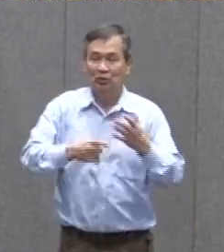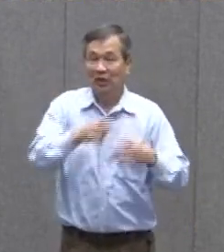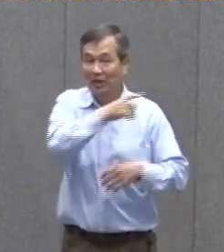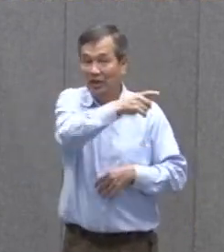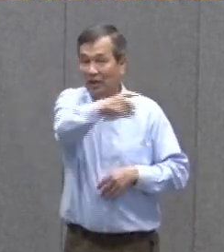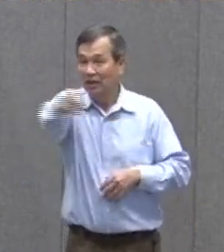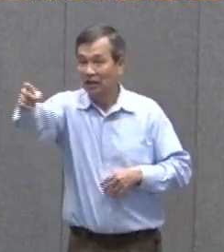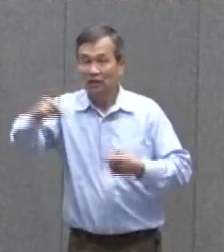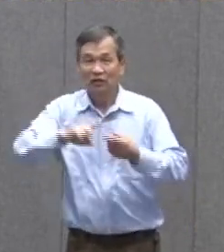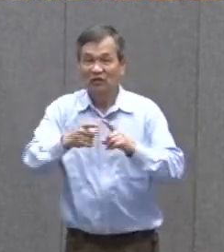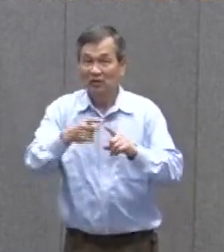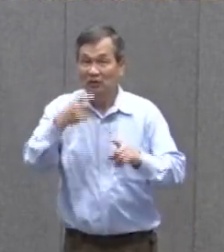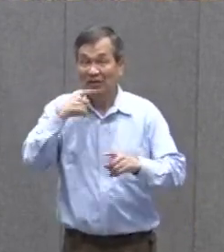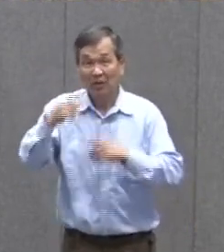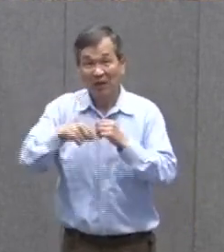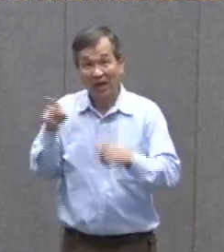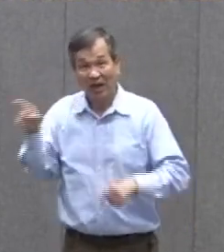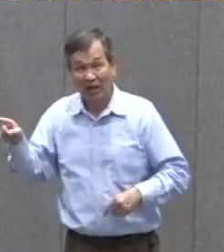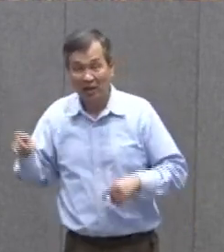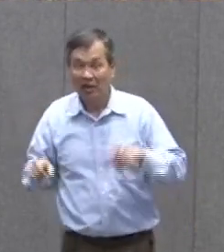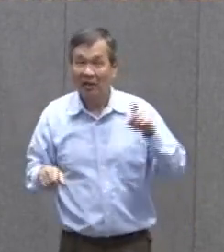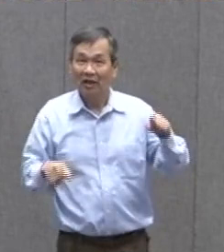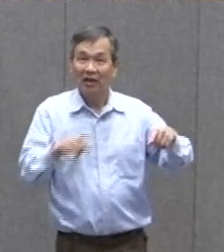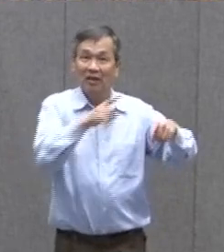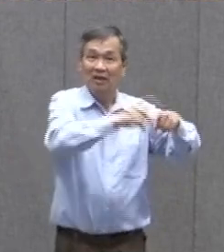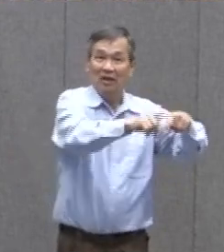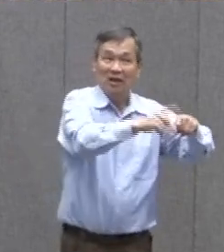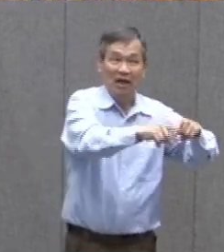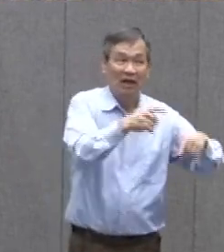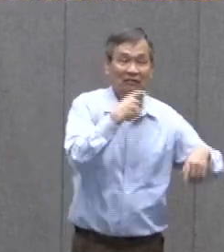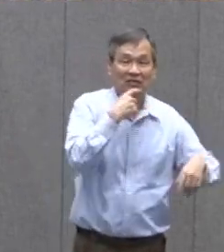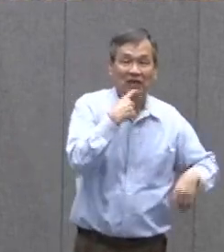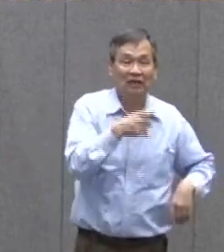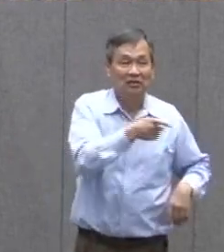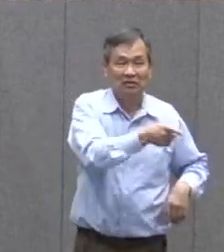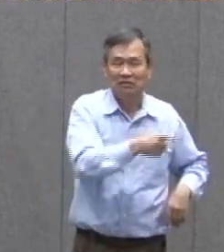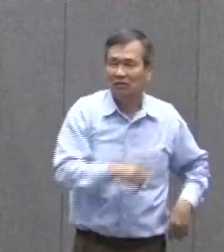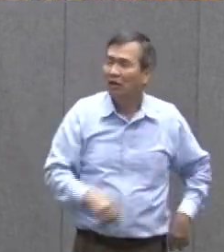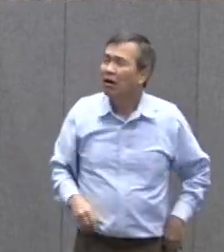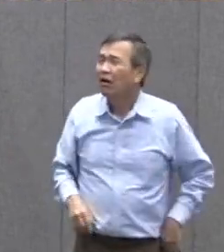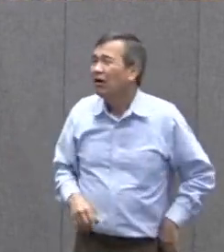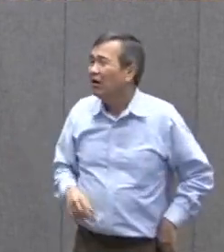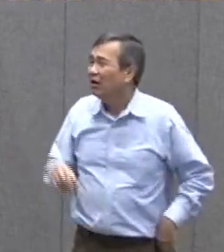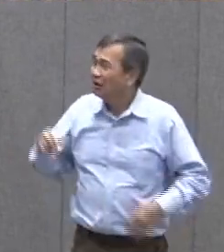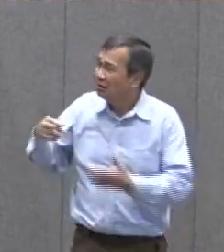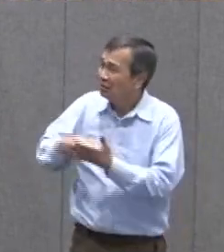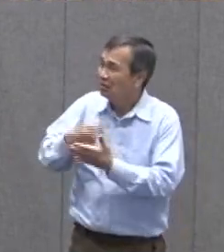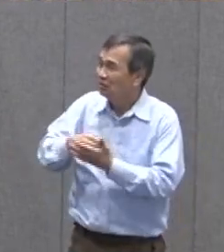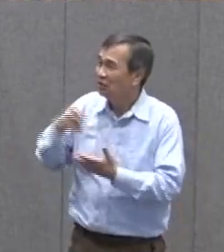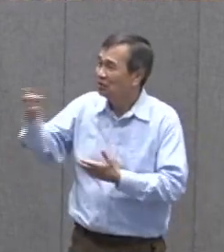"Spoon is so lucky," said Knife. "He's so fun and easy going.